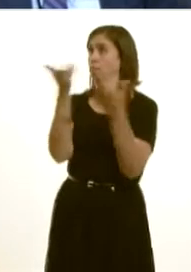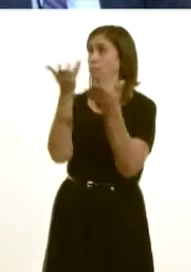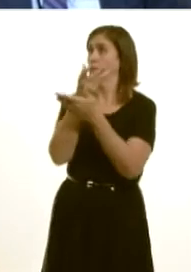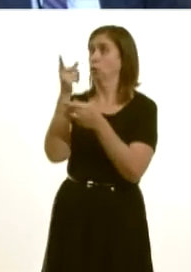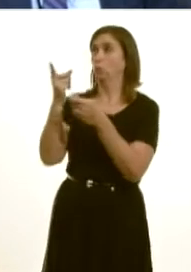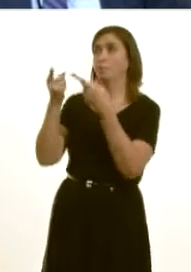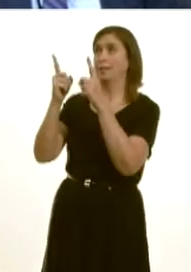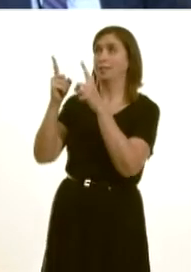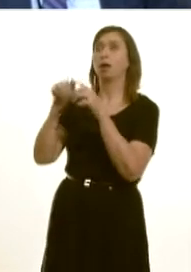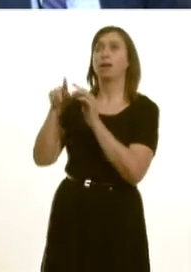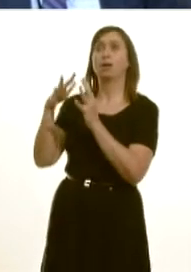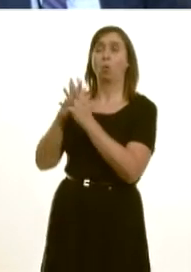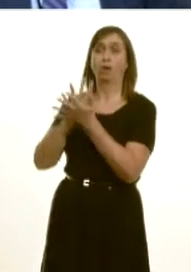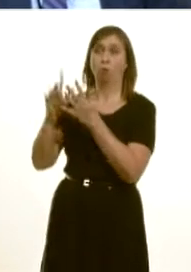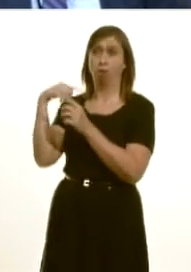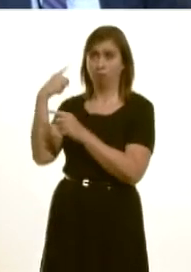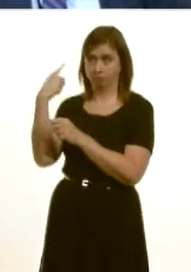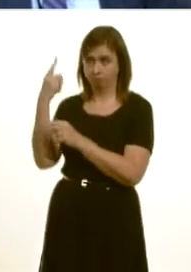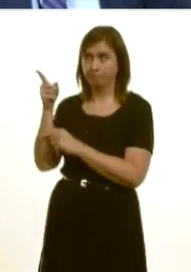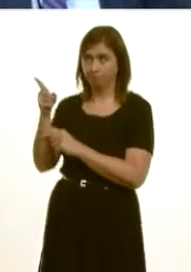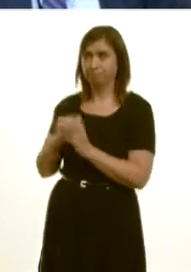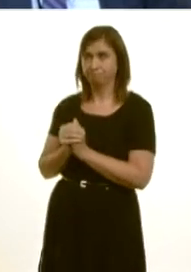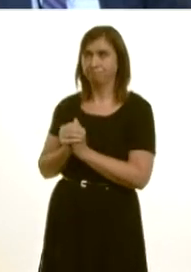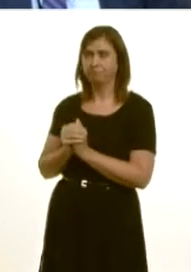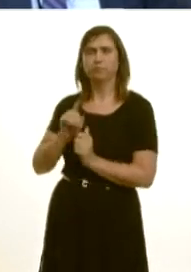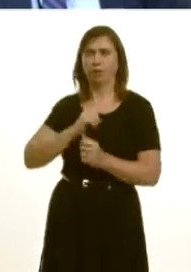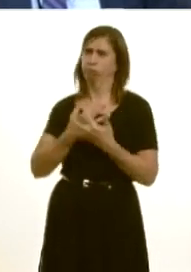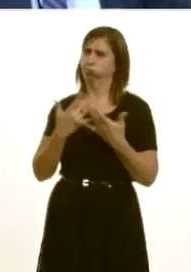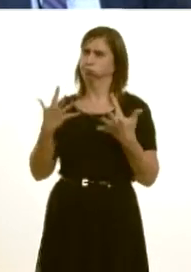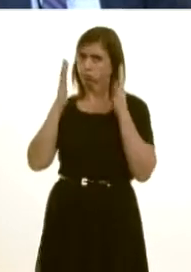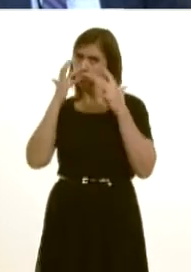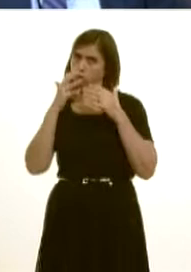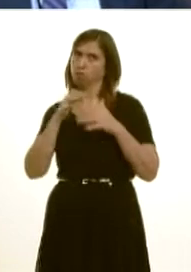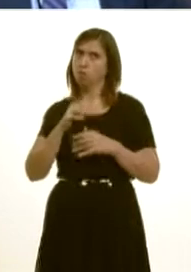in Whitehall. This is a matter that will be of great concern to so many people. We have